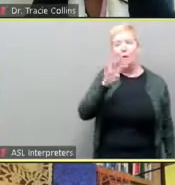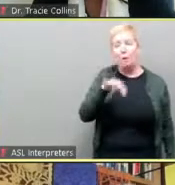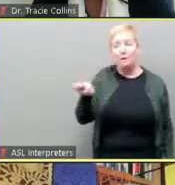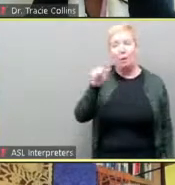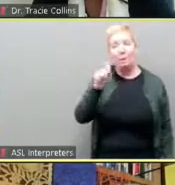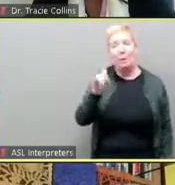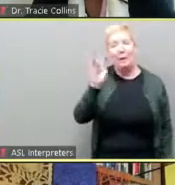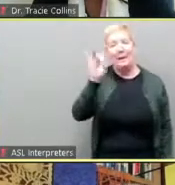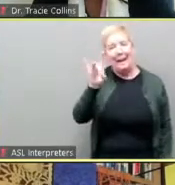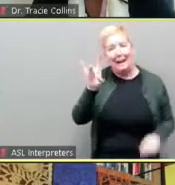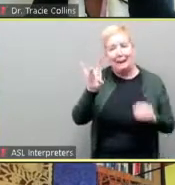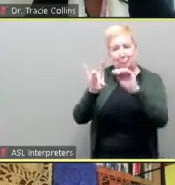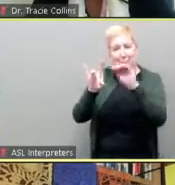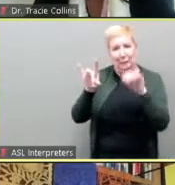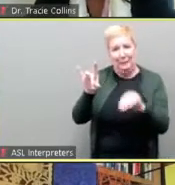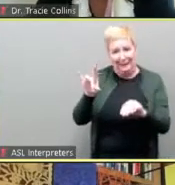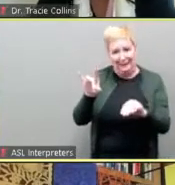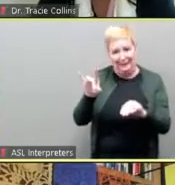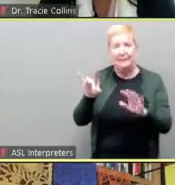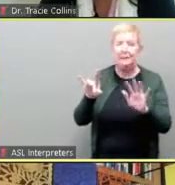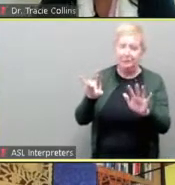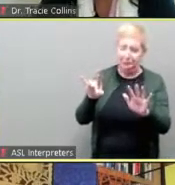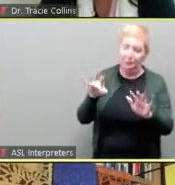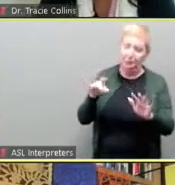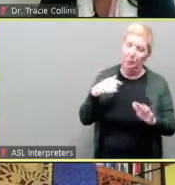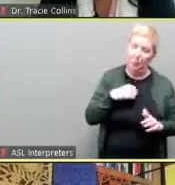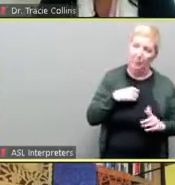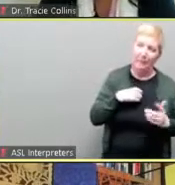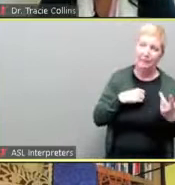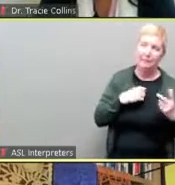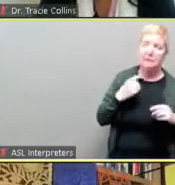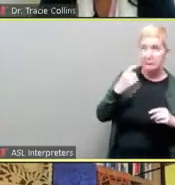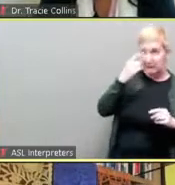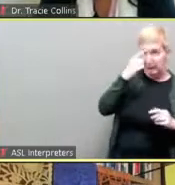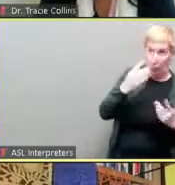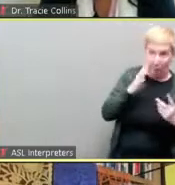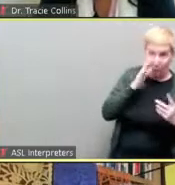do think it's going to be harder to get the remaining group of people